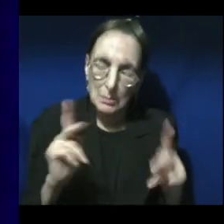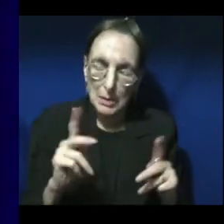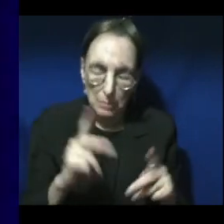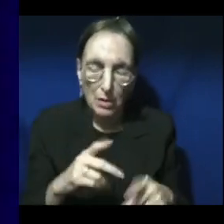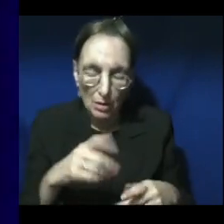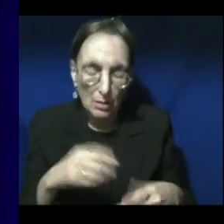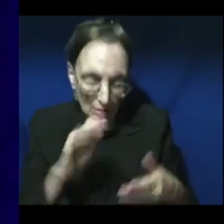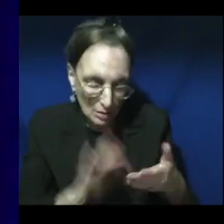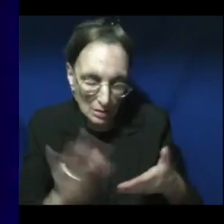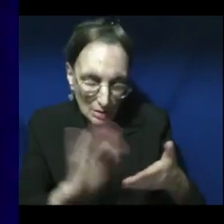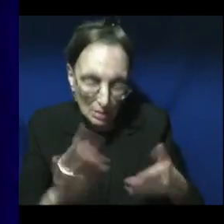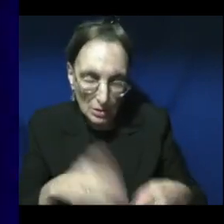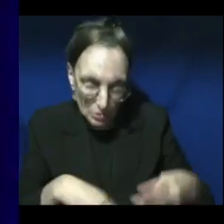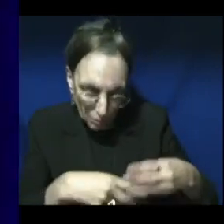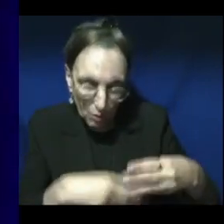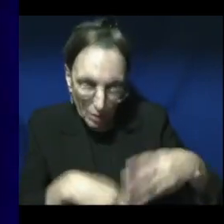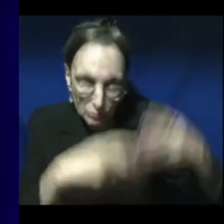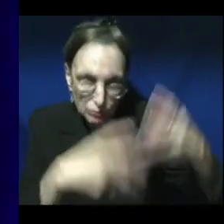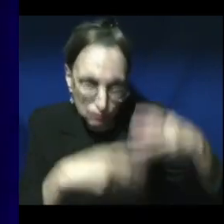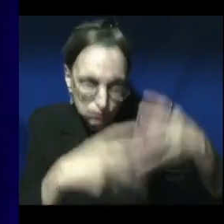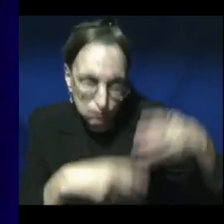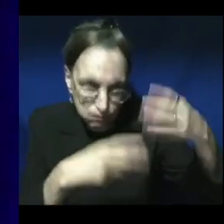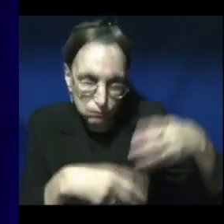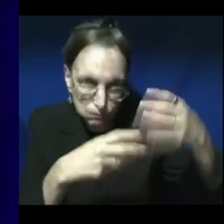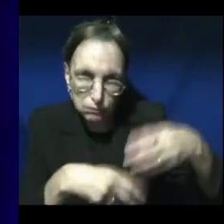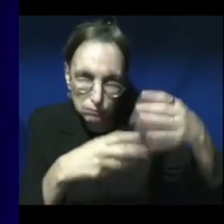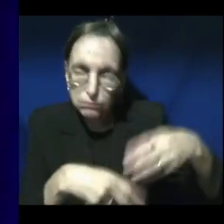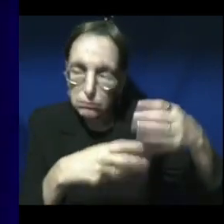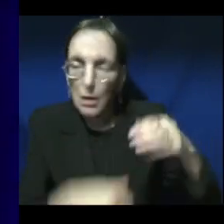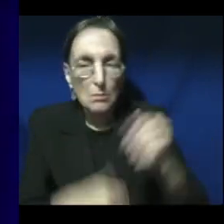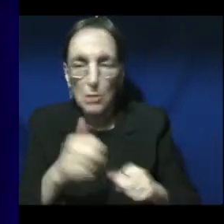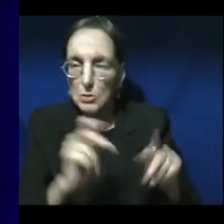very few people are actually engaging with the content, right? How do we get people to pay